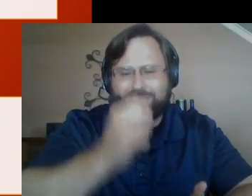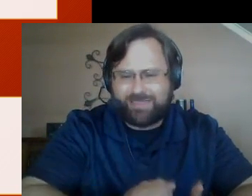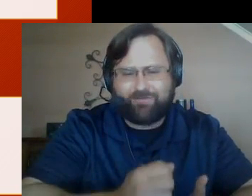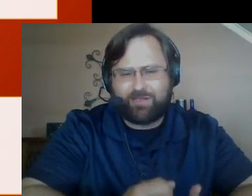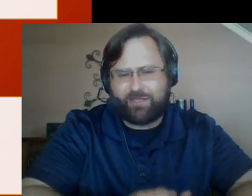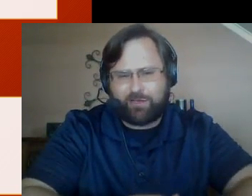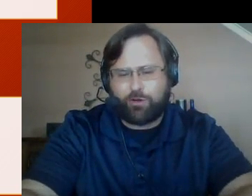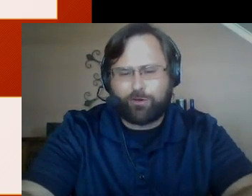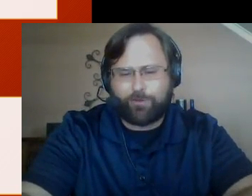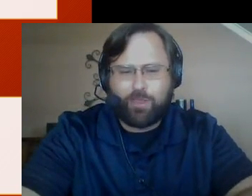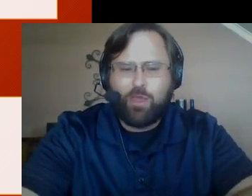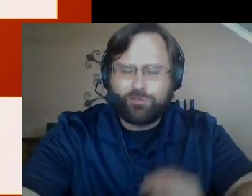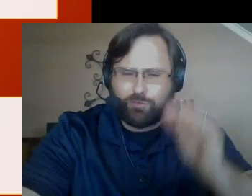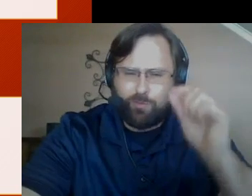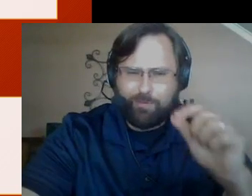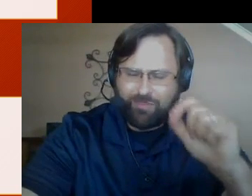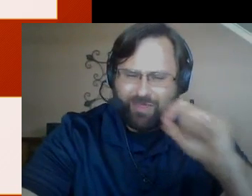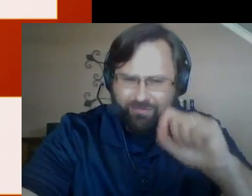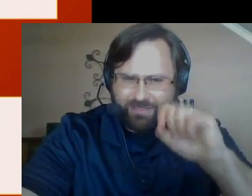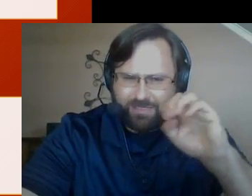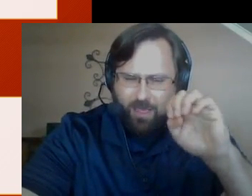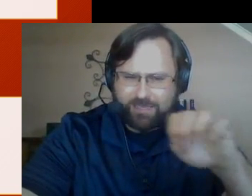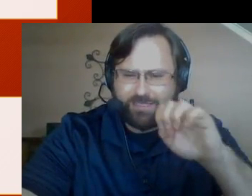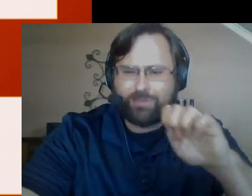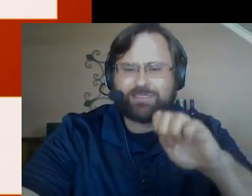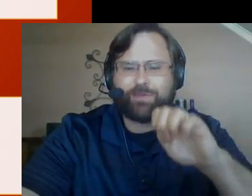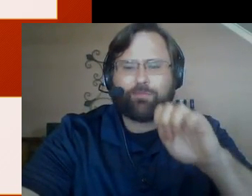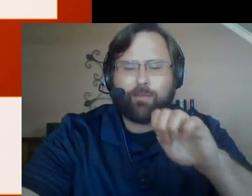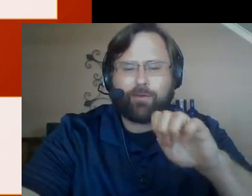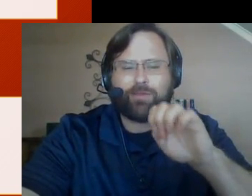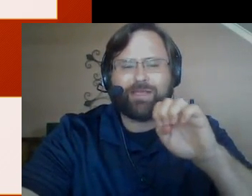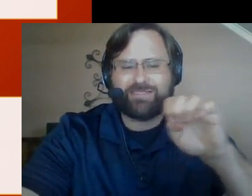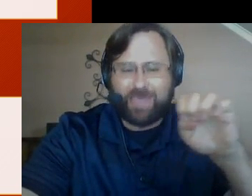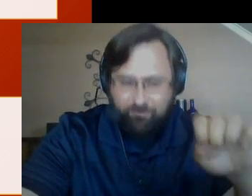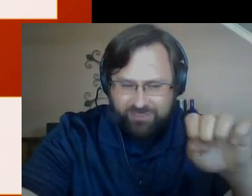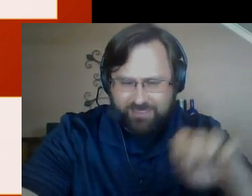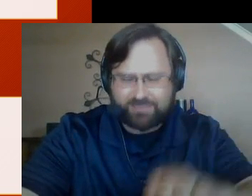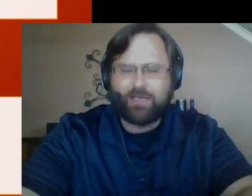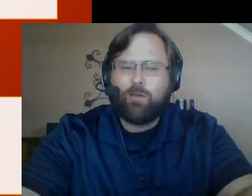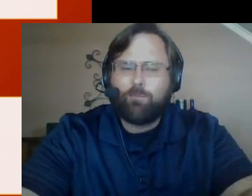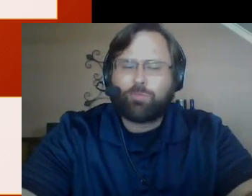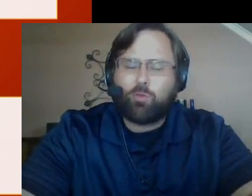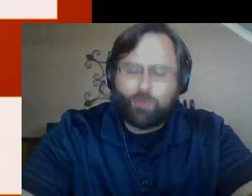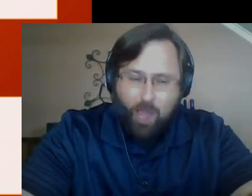definitely occur so remember think of these auxiliary as being primarily related to emphasis not